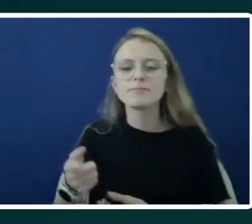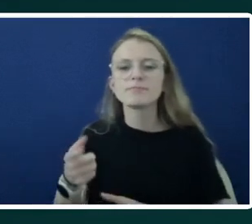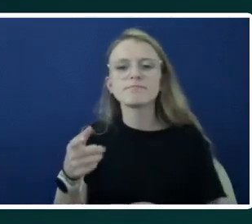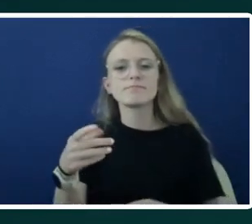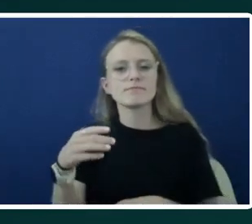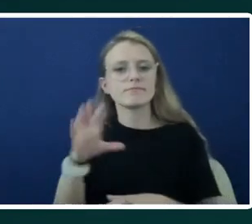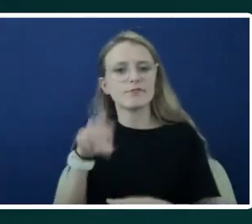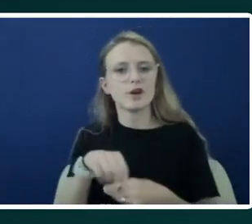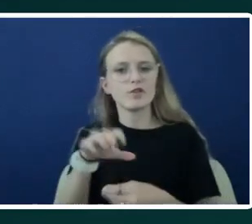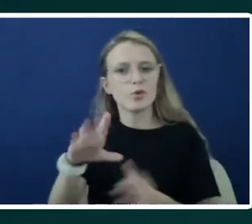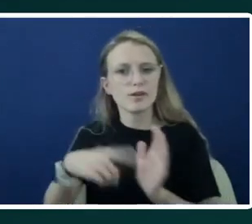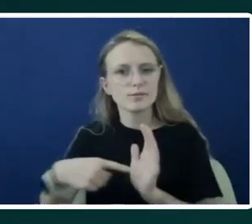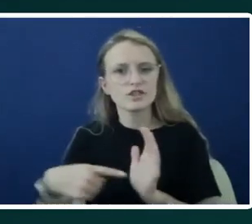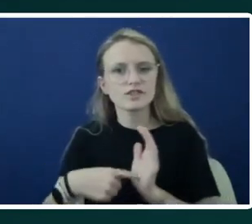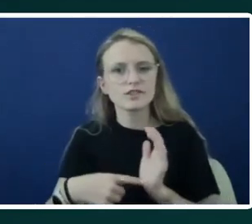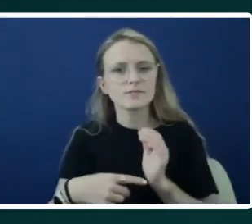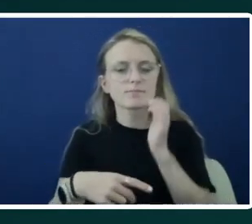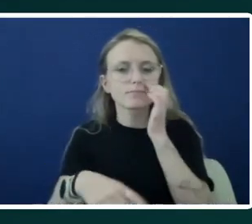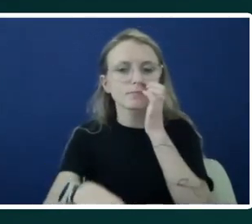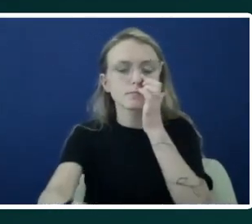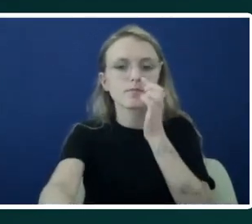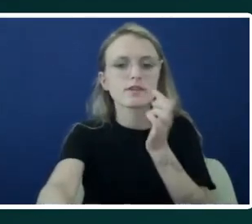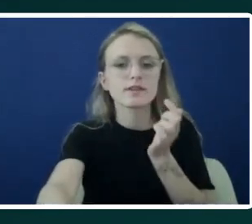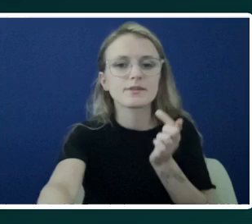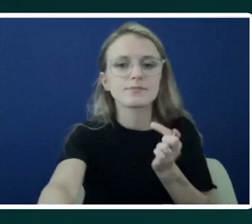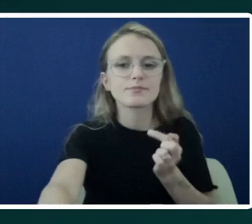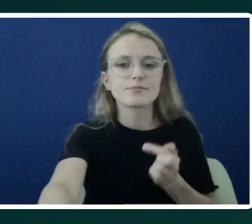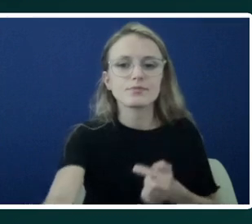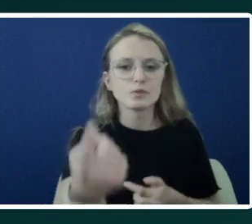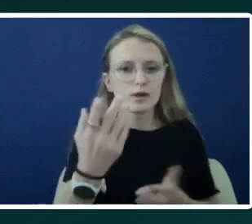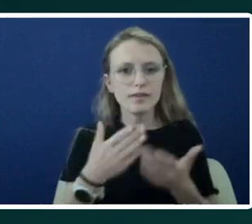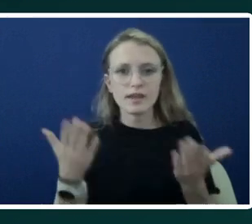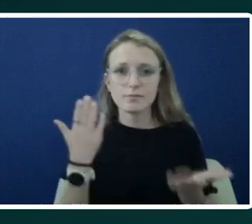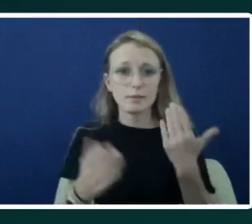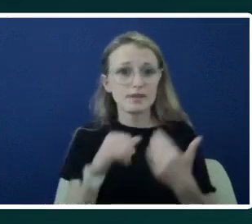One of the things that may not be as easy to tell from the slides is